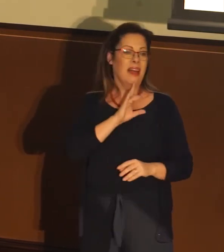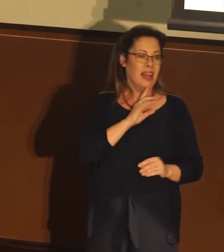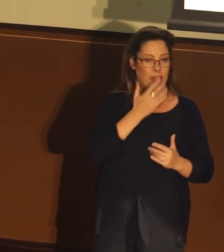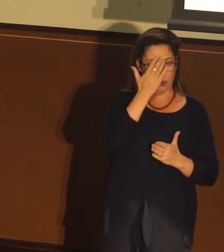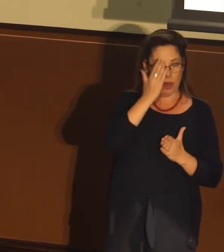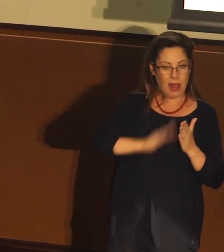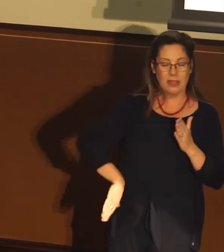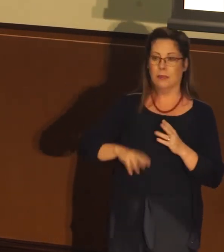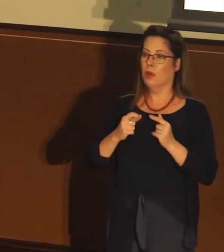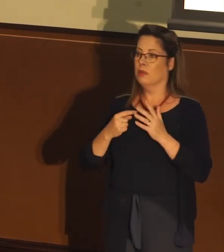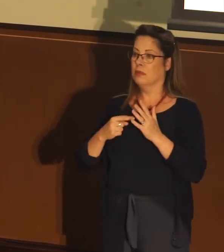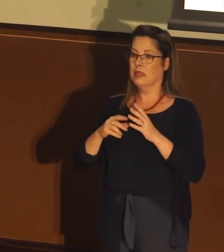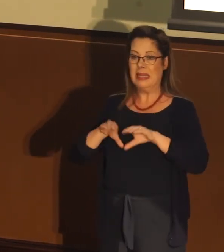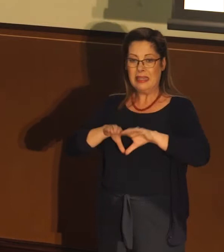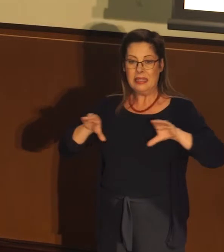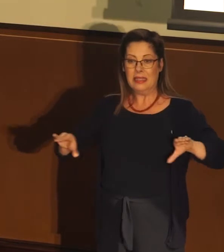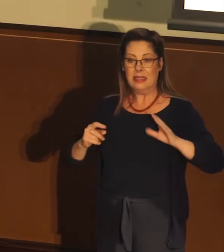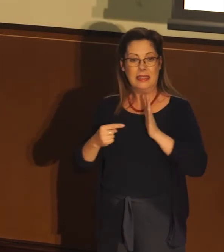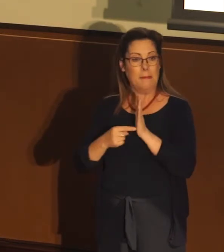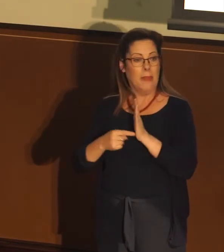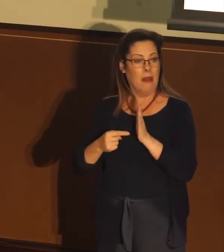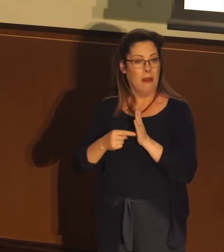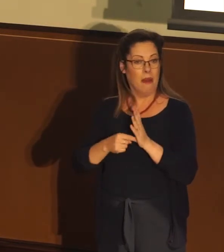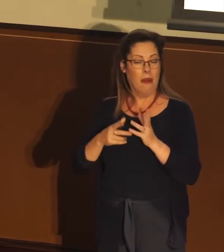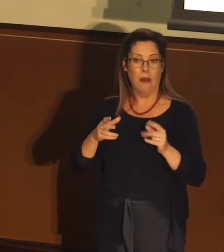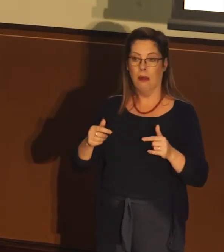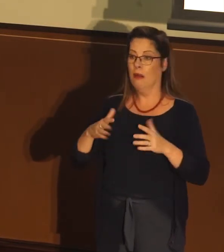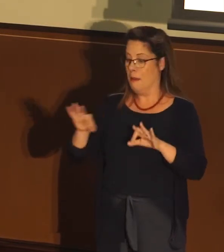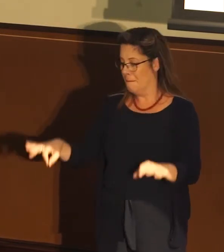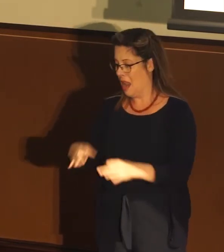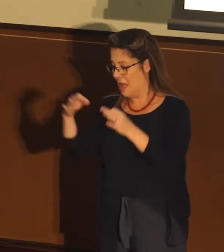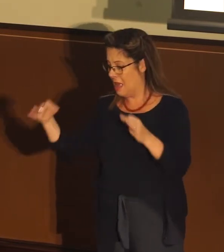and plant experts as well. A lot of horticulturists in the area that help out